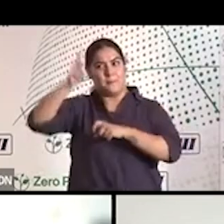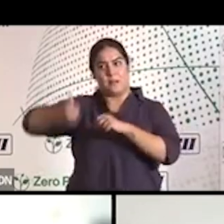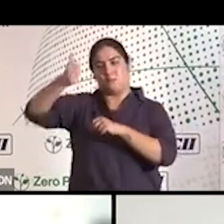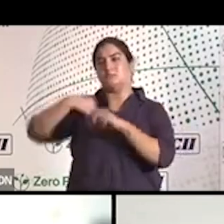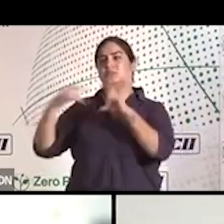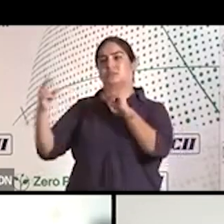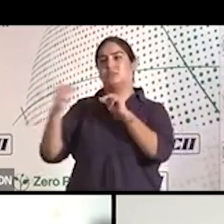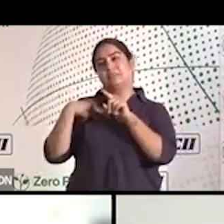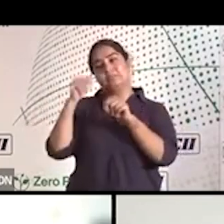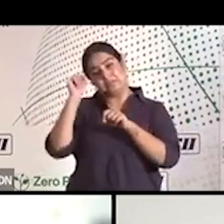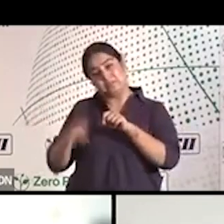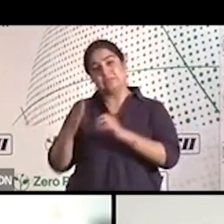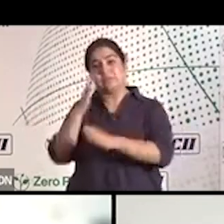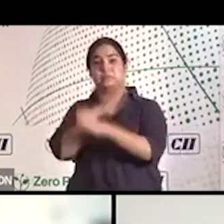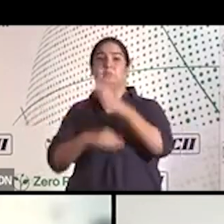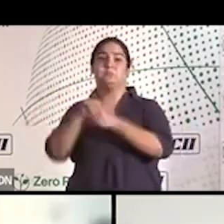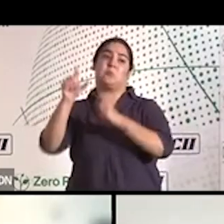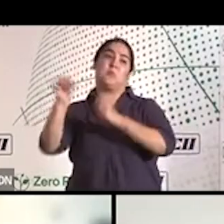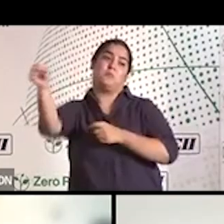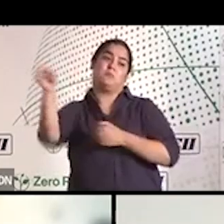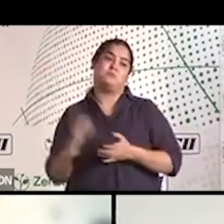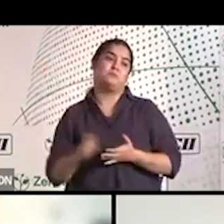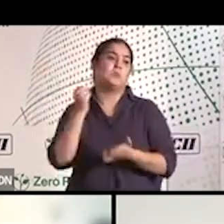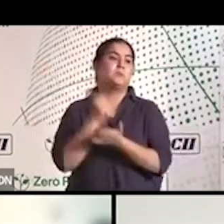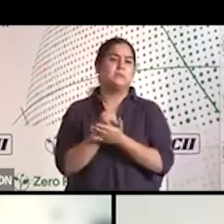have to bring in some people with disabilities